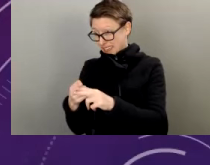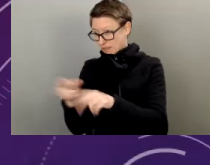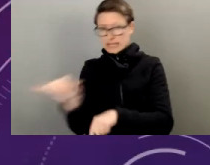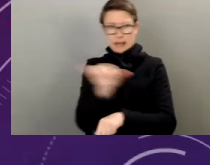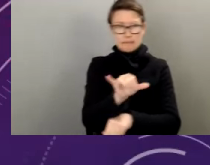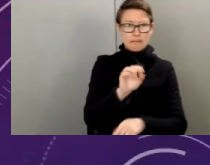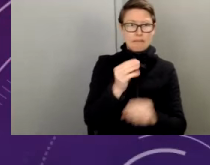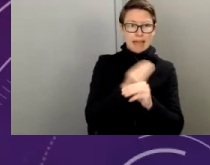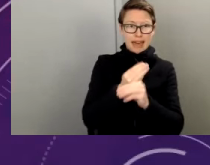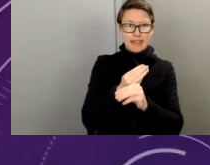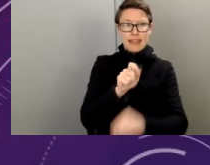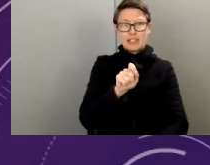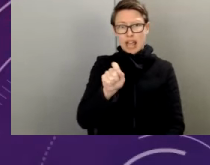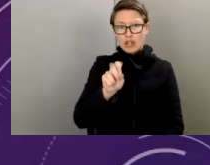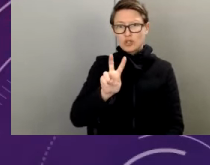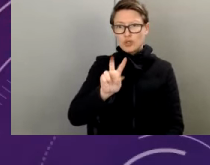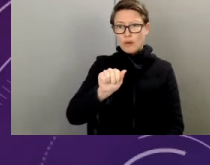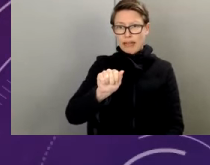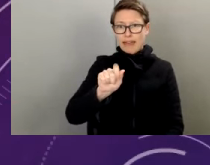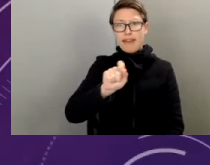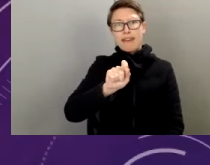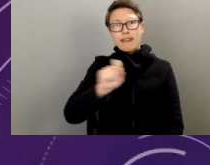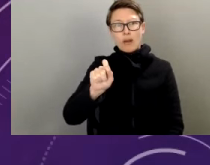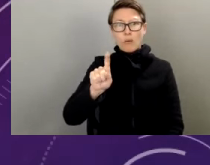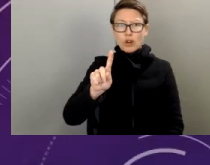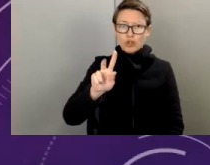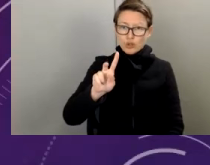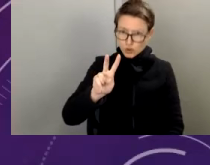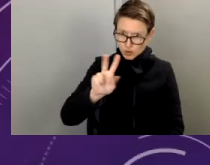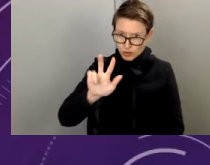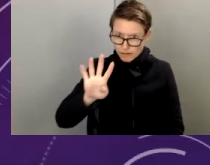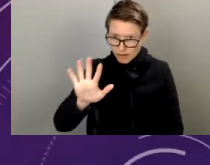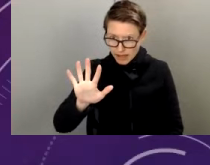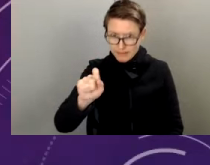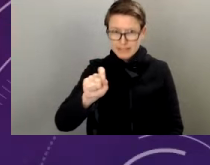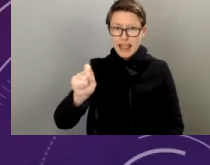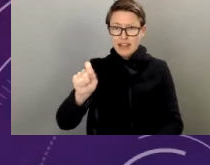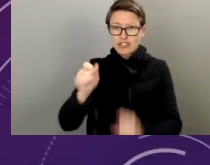three, four, five, dash. Last name, dash, term and then you'll see the ATT.